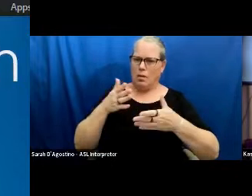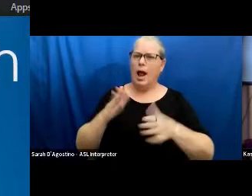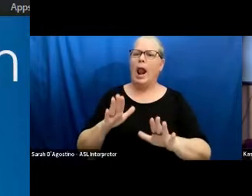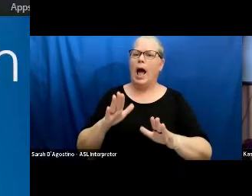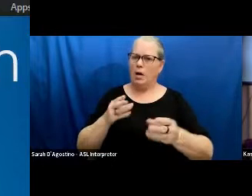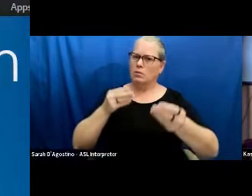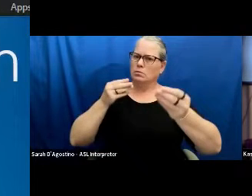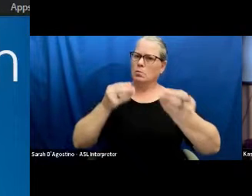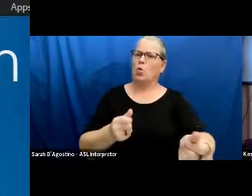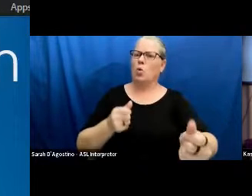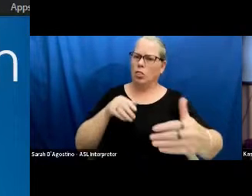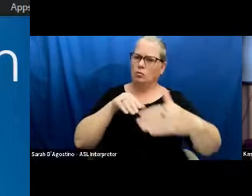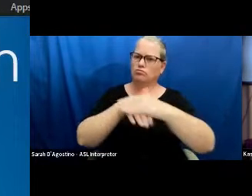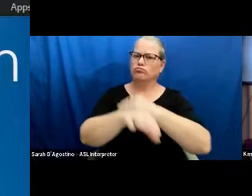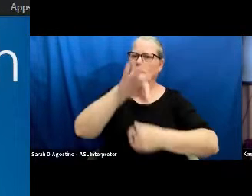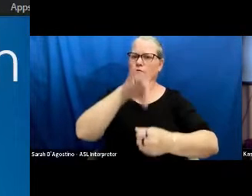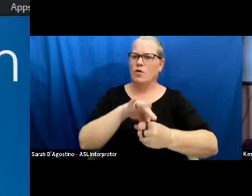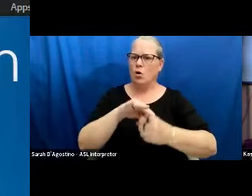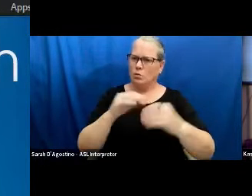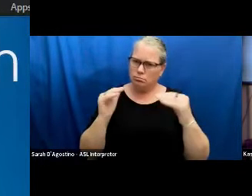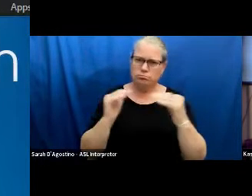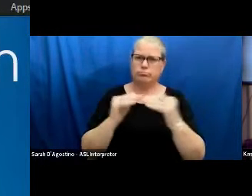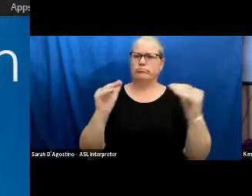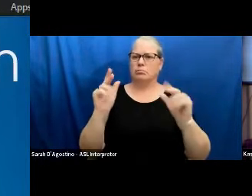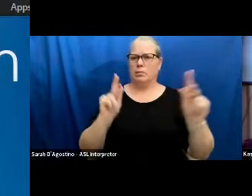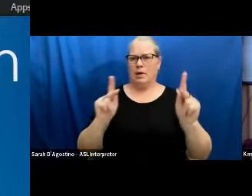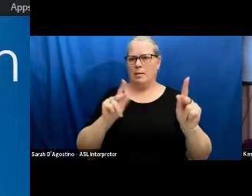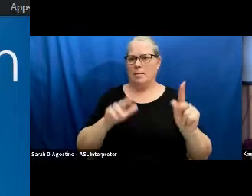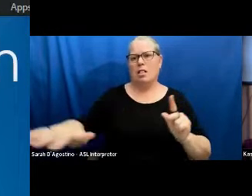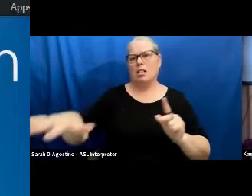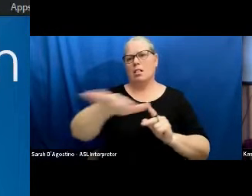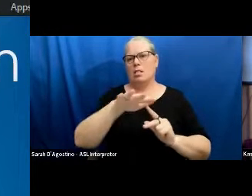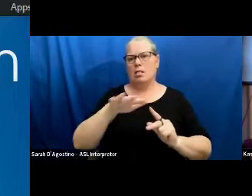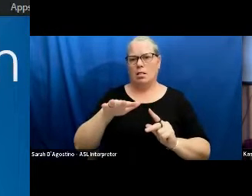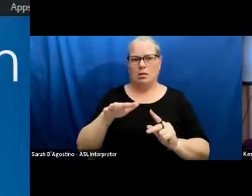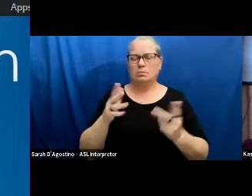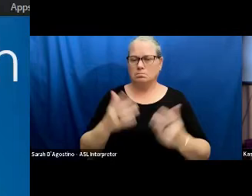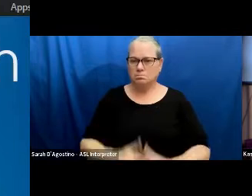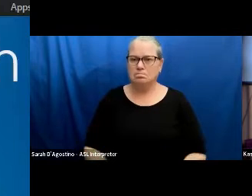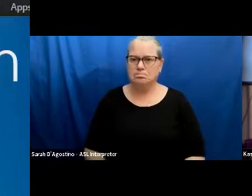are available to any voter should similarly be available to voters with disabilities